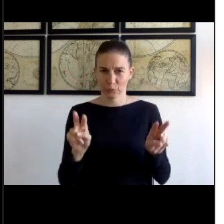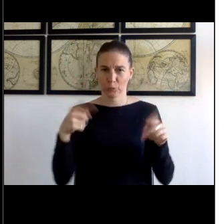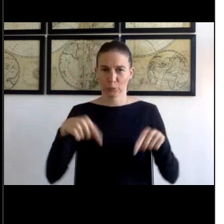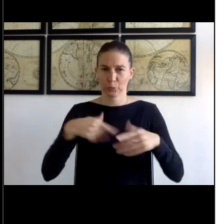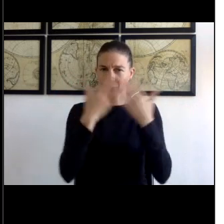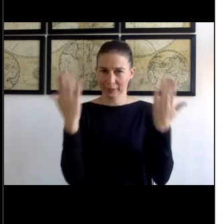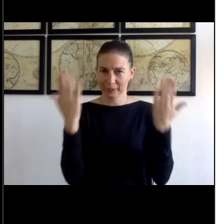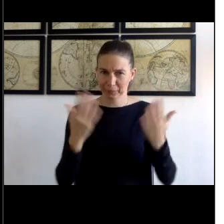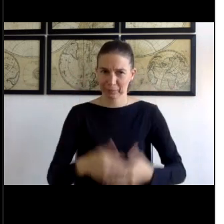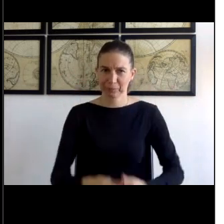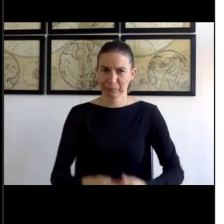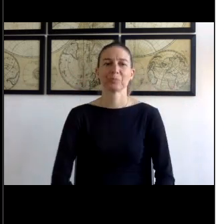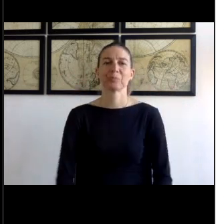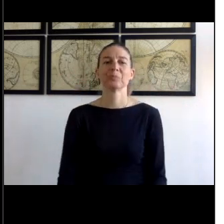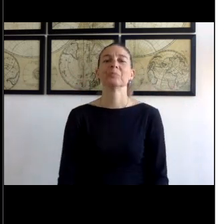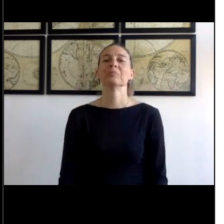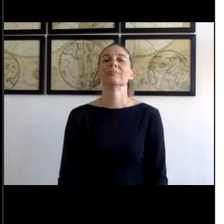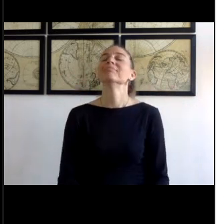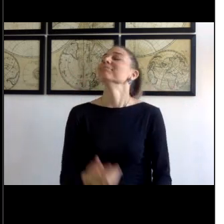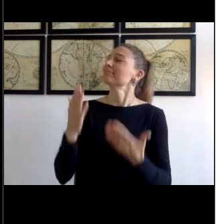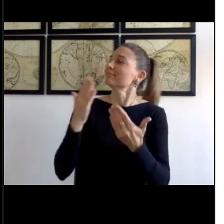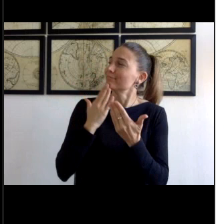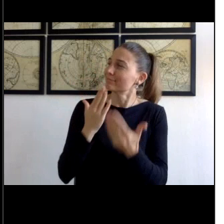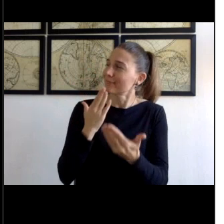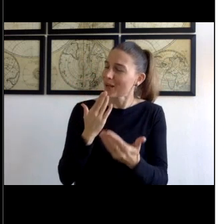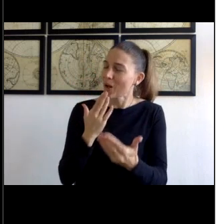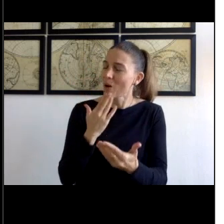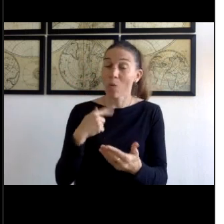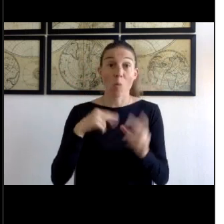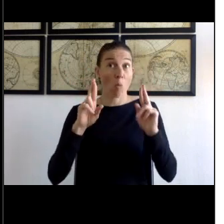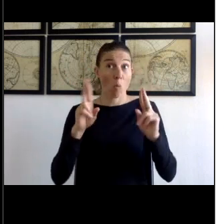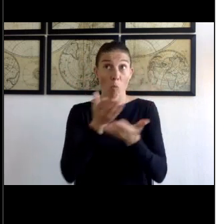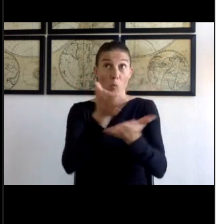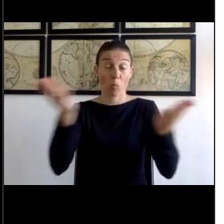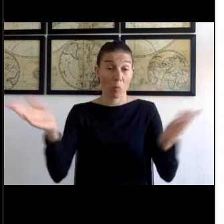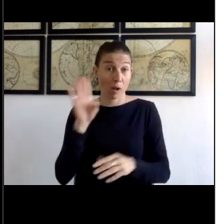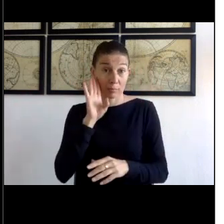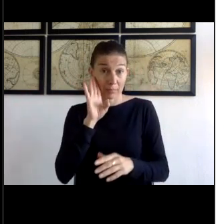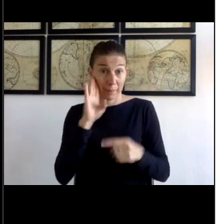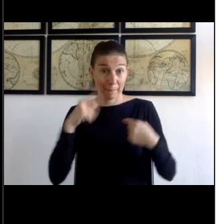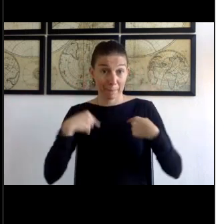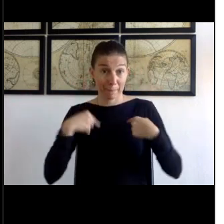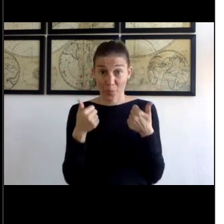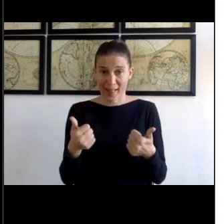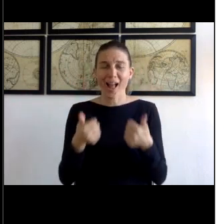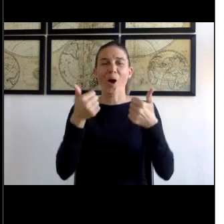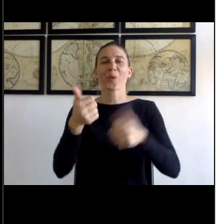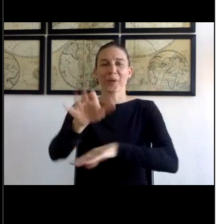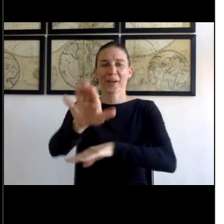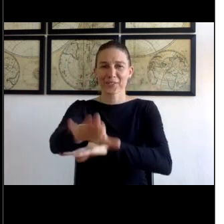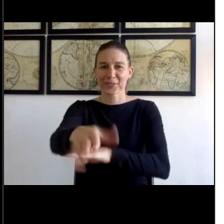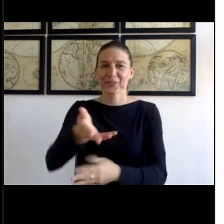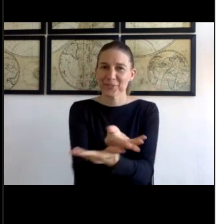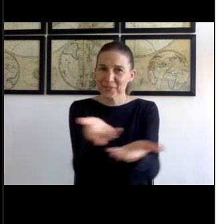Thank you, Alejandro. I hope that everyone can hear me well. Good afternoon, everyone. As Alejandro mentioned,